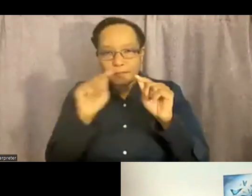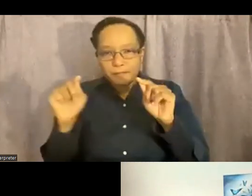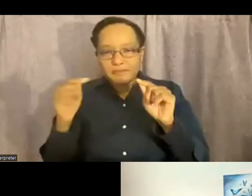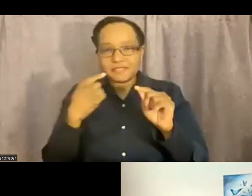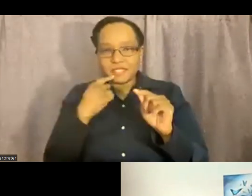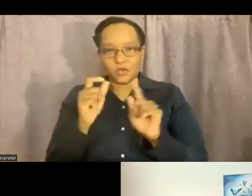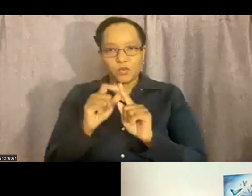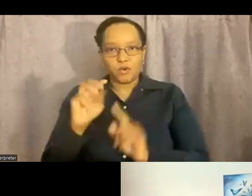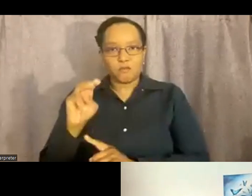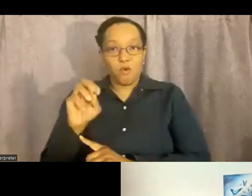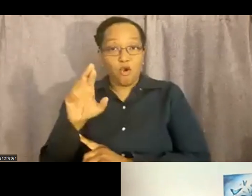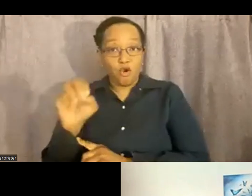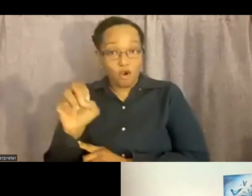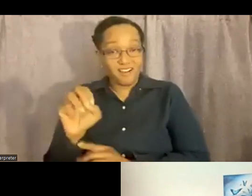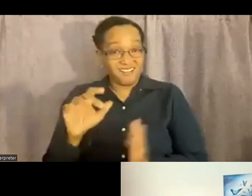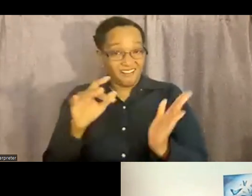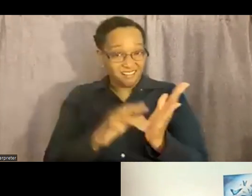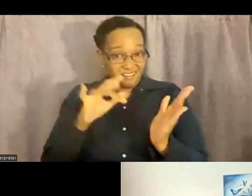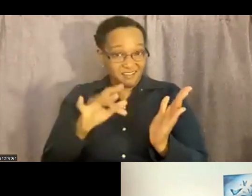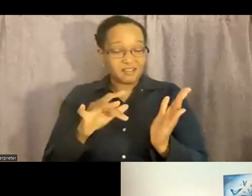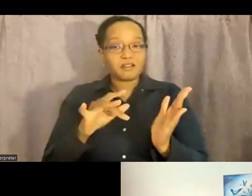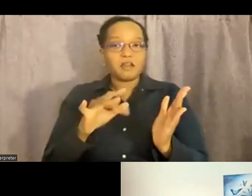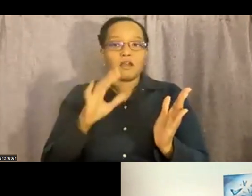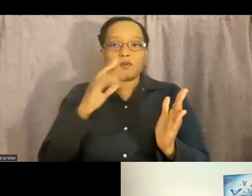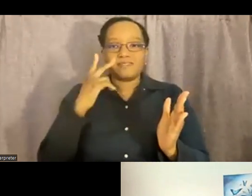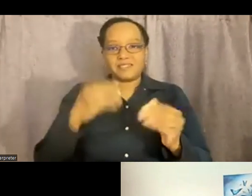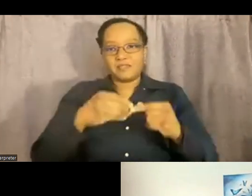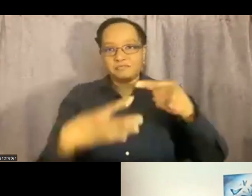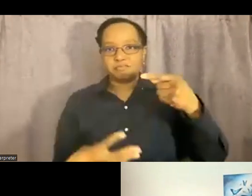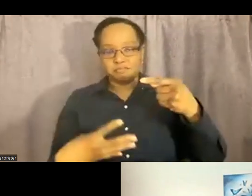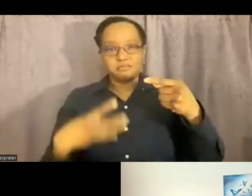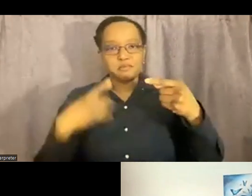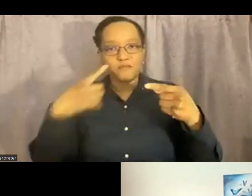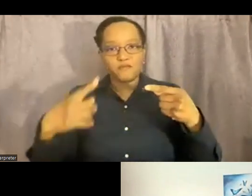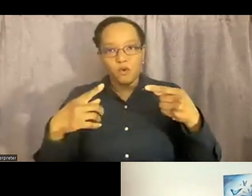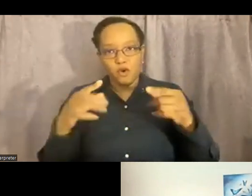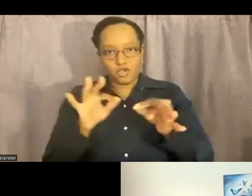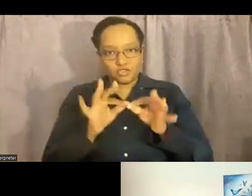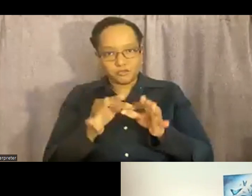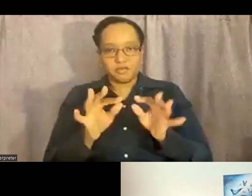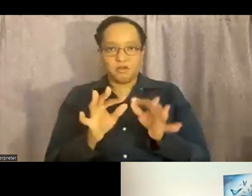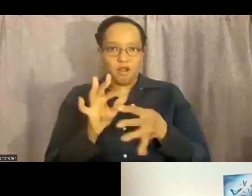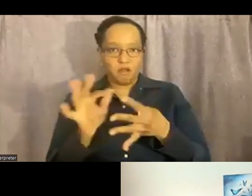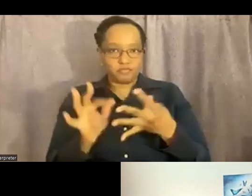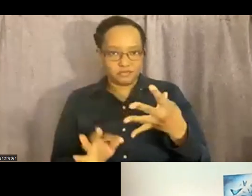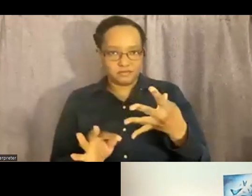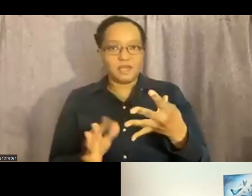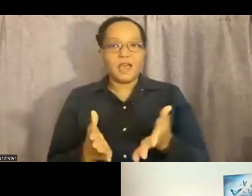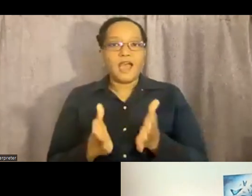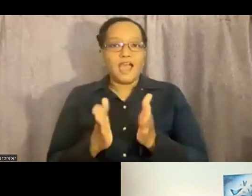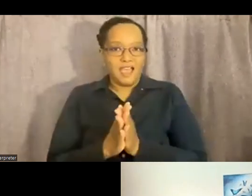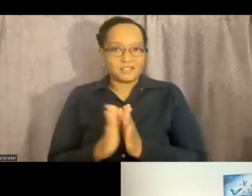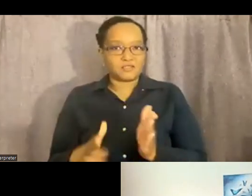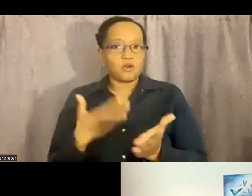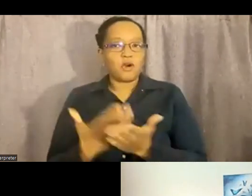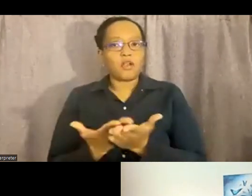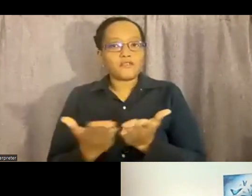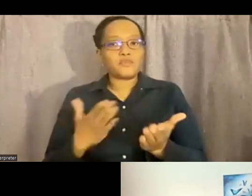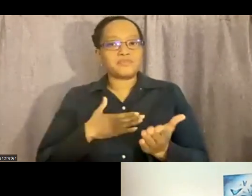you will be able to the language interpretation options . We ask for everyone to select language